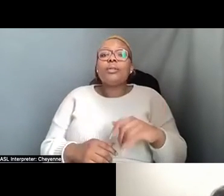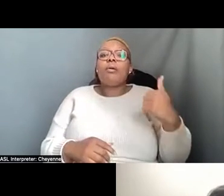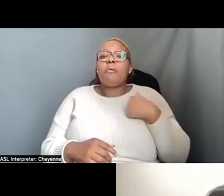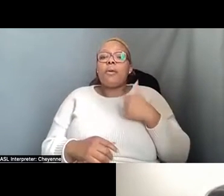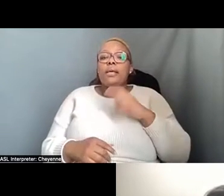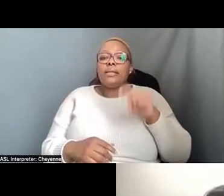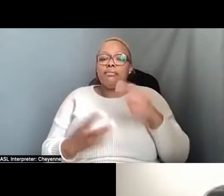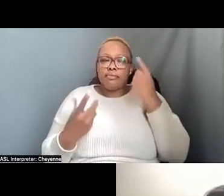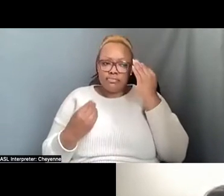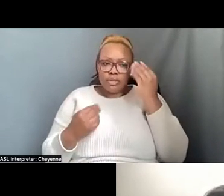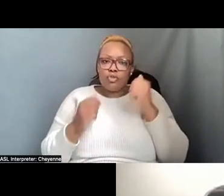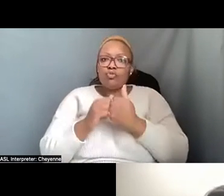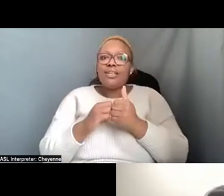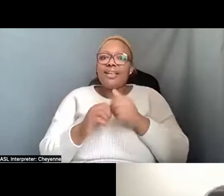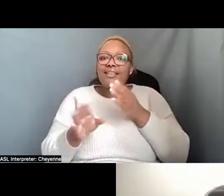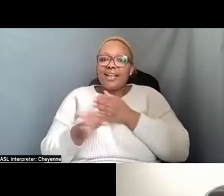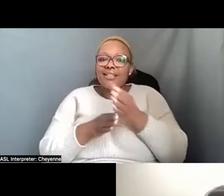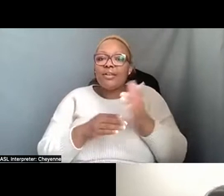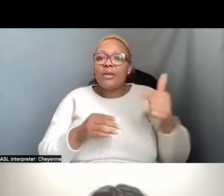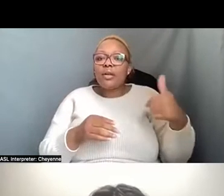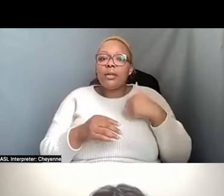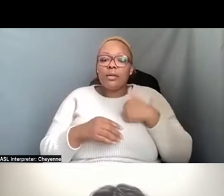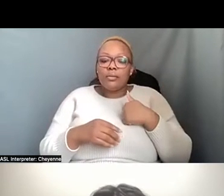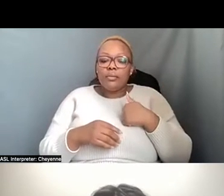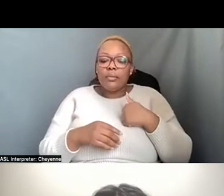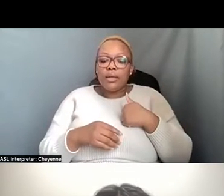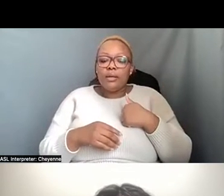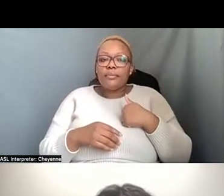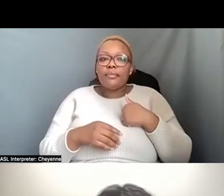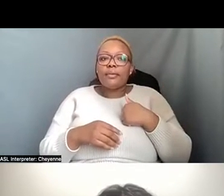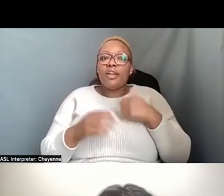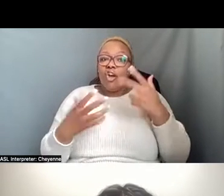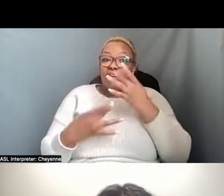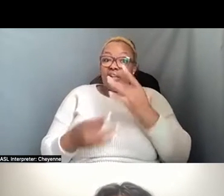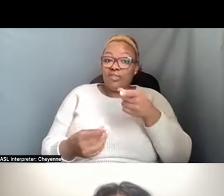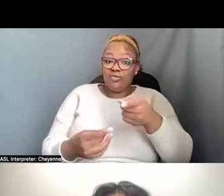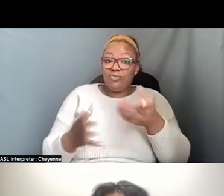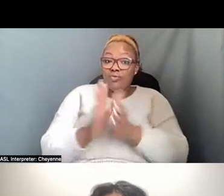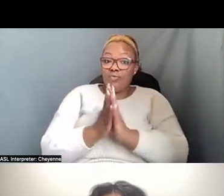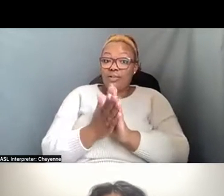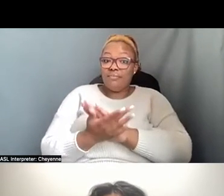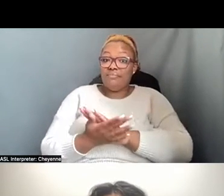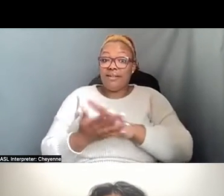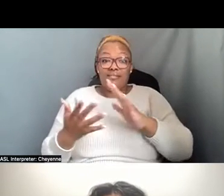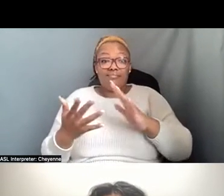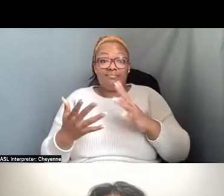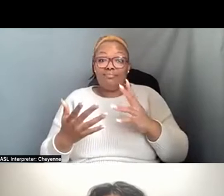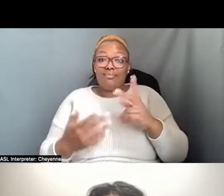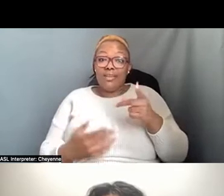We have to think it together through a field. If you want to be provocative, maybe it is the anti-journalism.